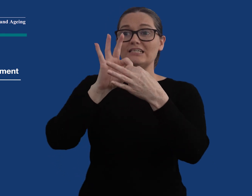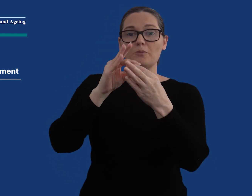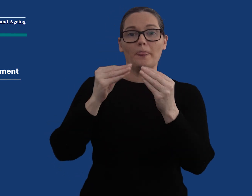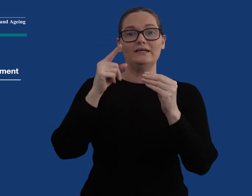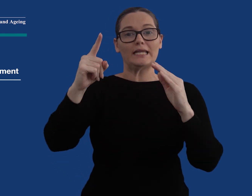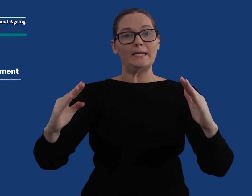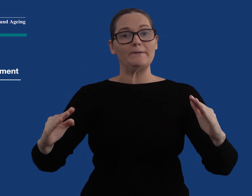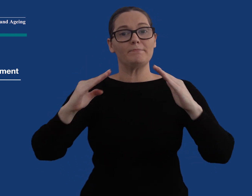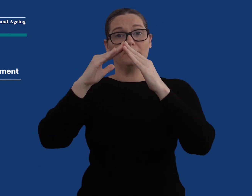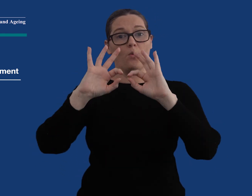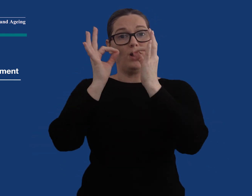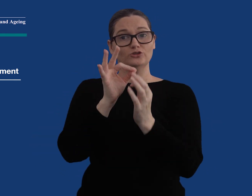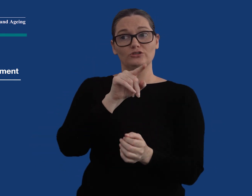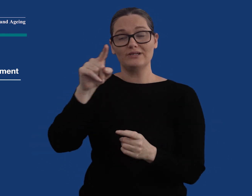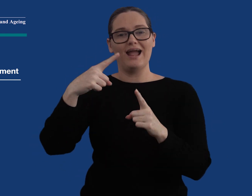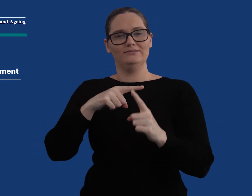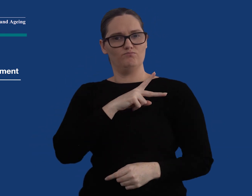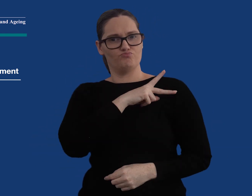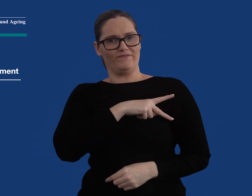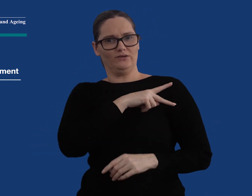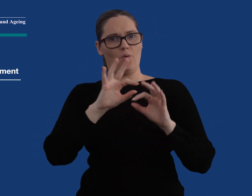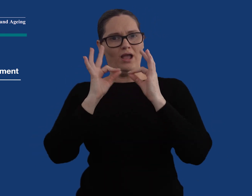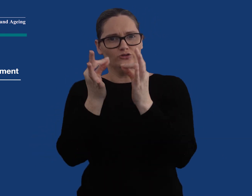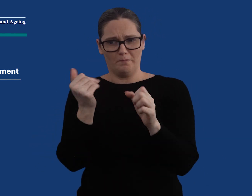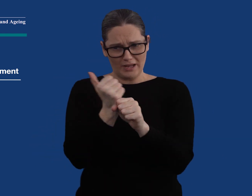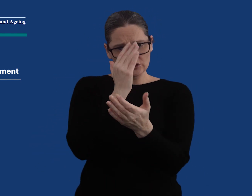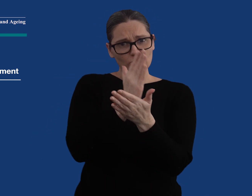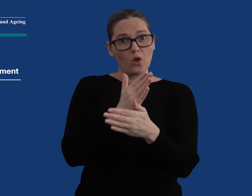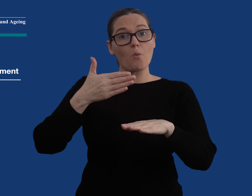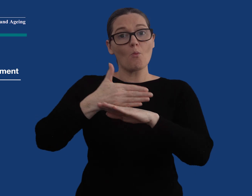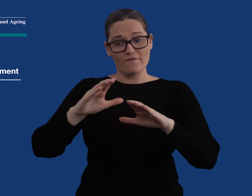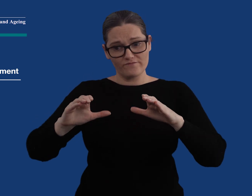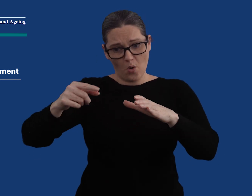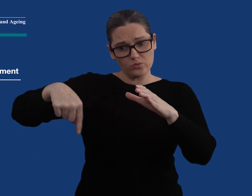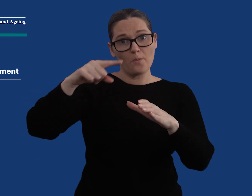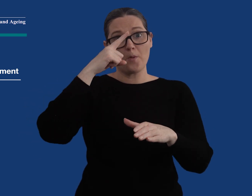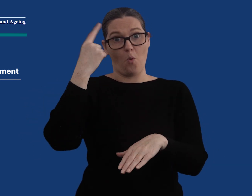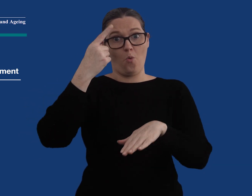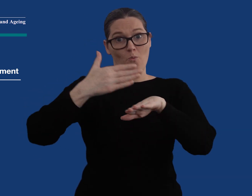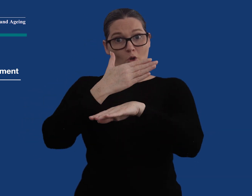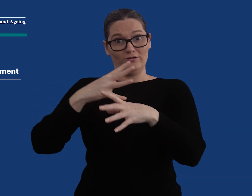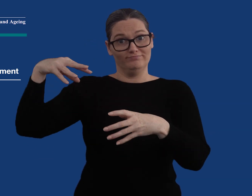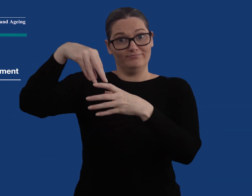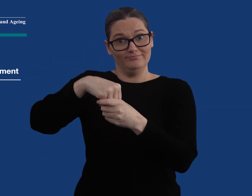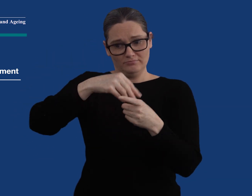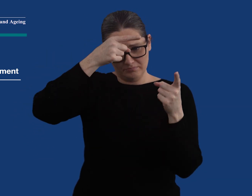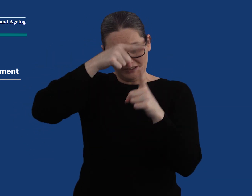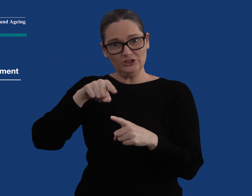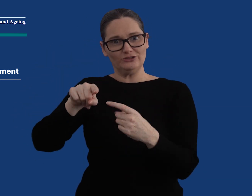• engaging peaks and professional bodies to ensure workforce measures